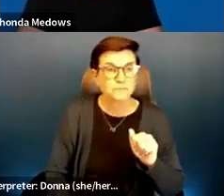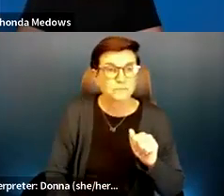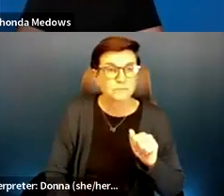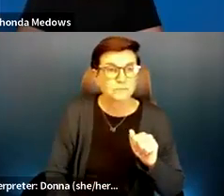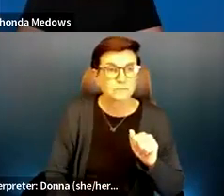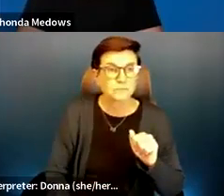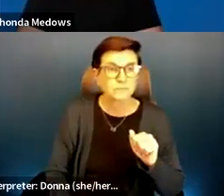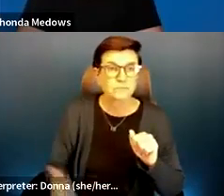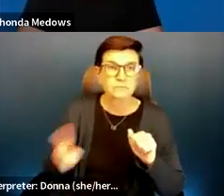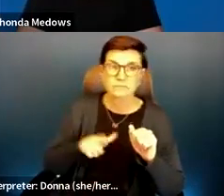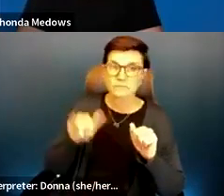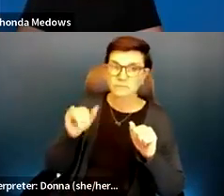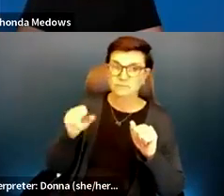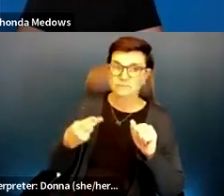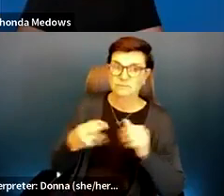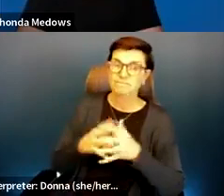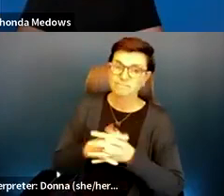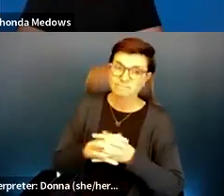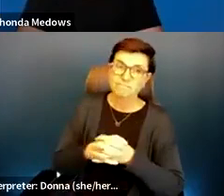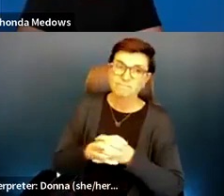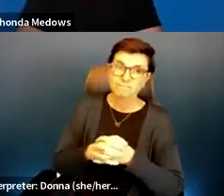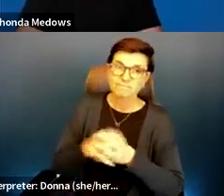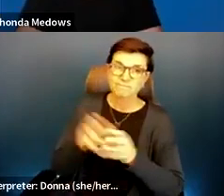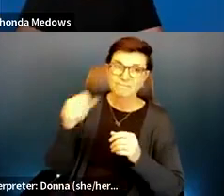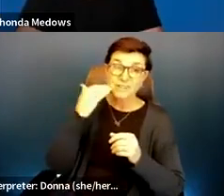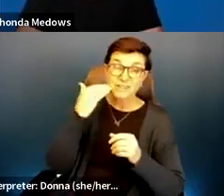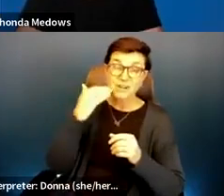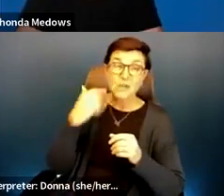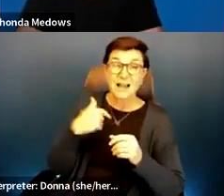You know, I teach a course on crisis response that goes a lot